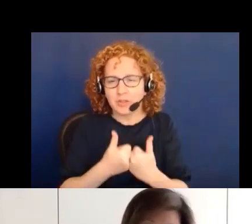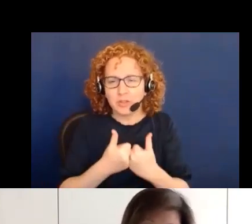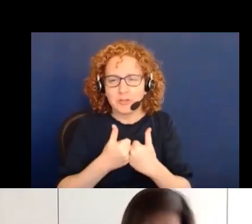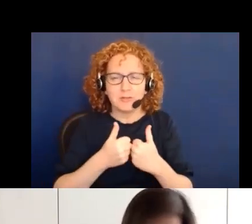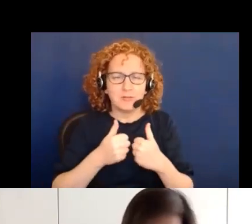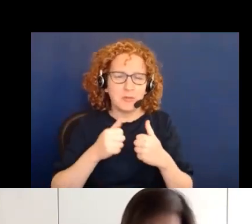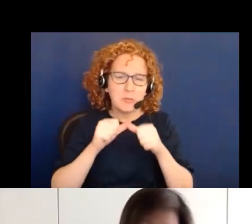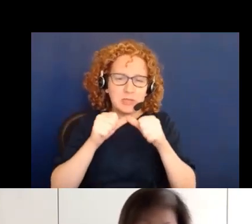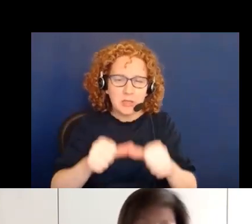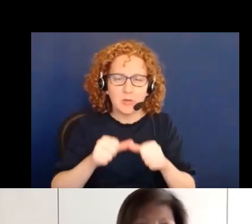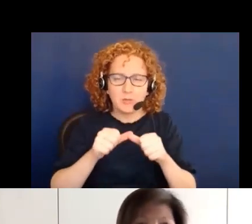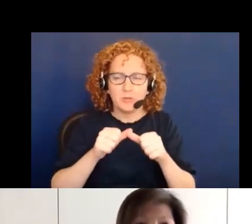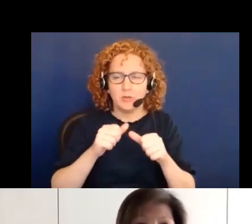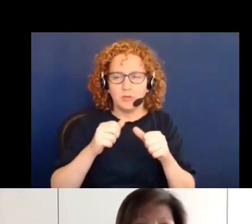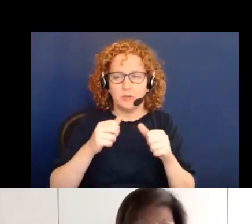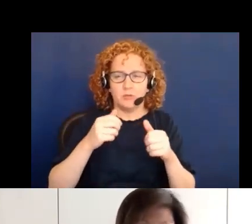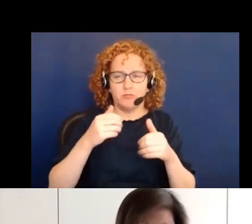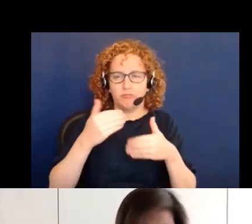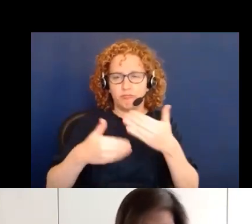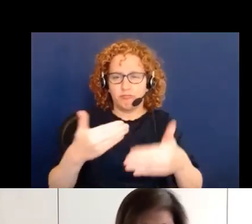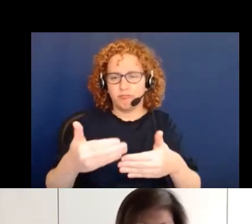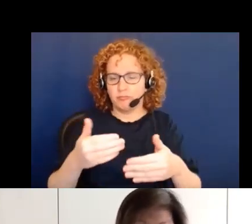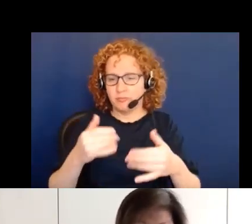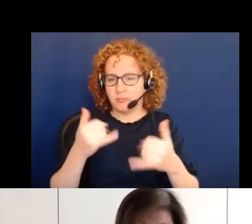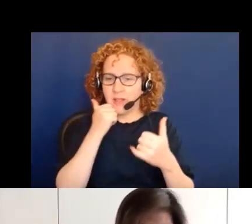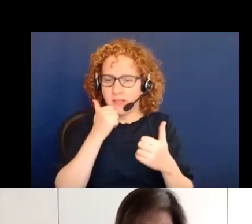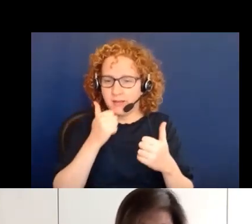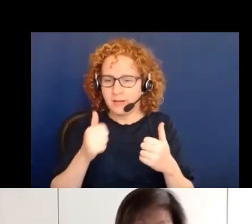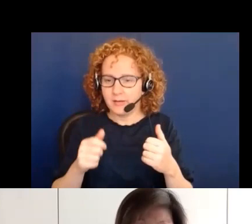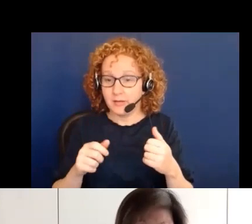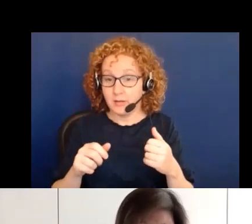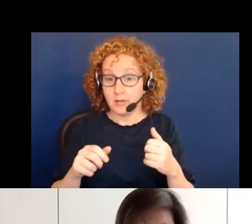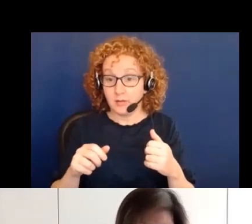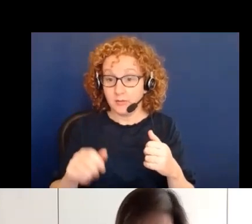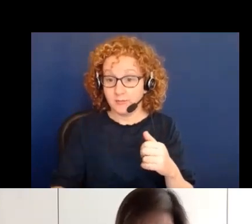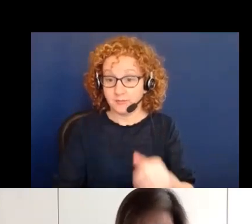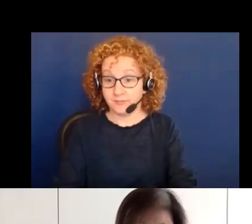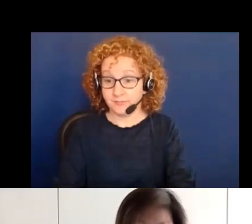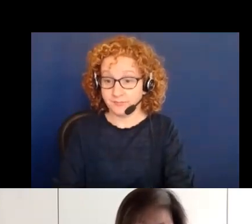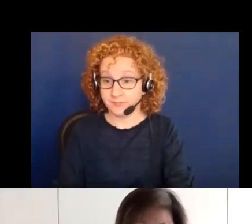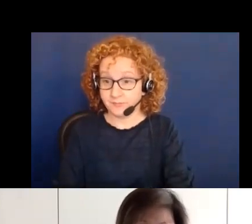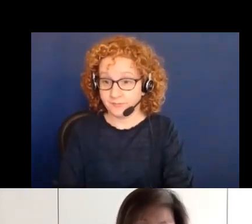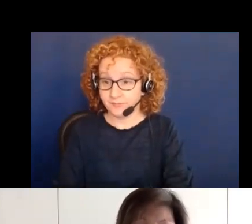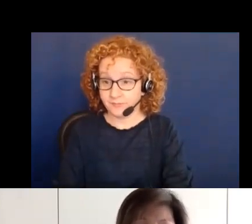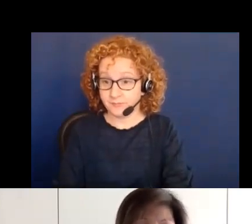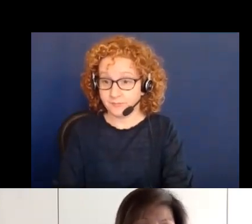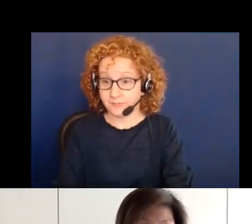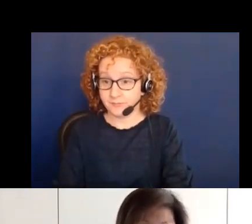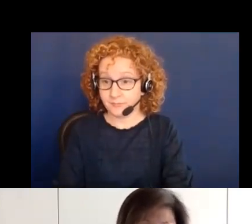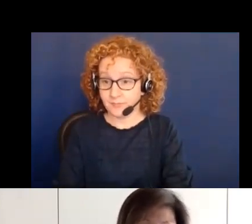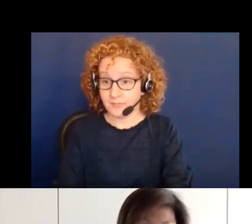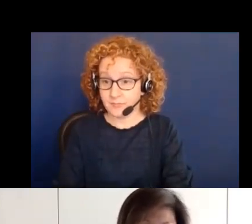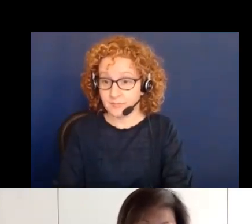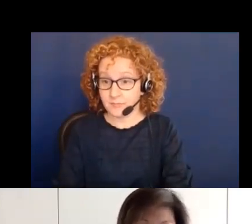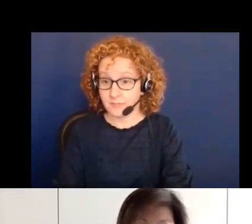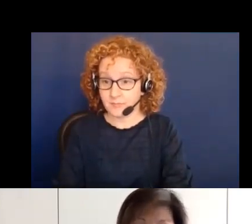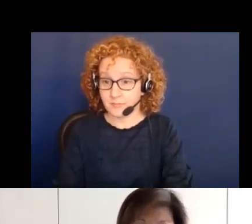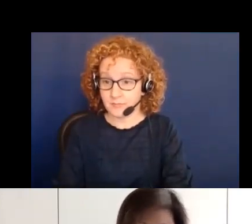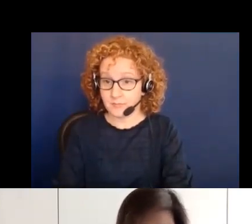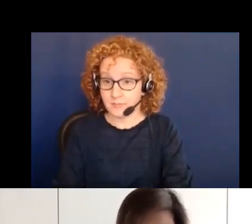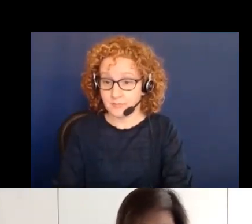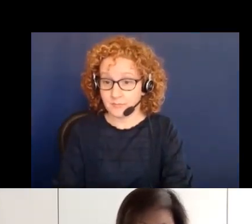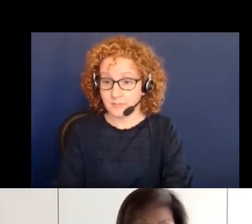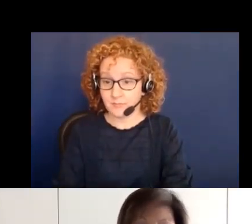daily. NAFSA takes a proactive, multi-faceted approach to address issues of importance that